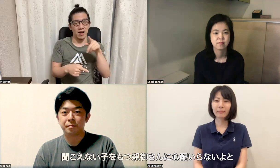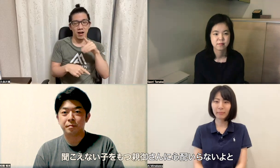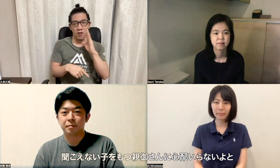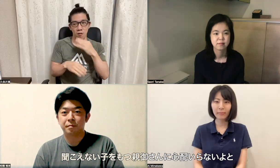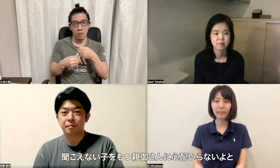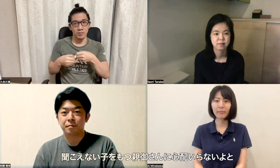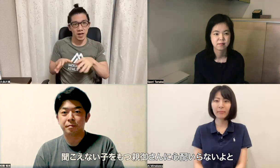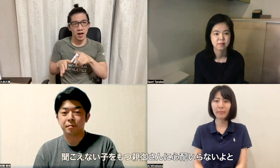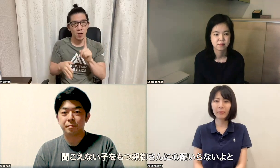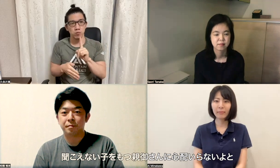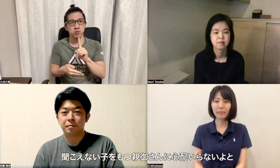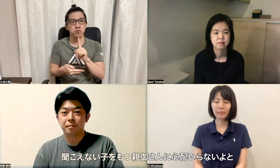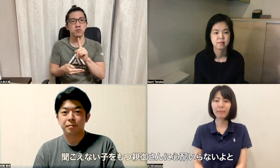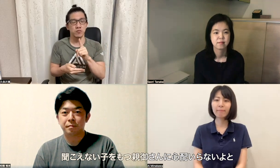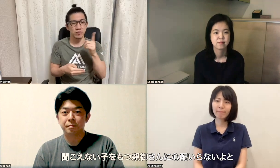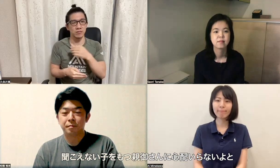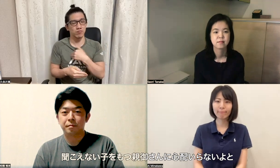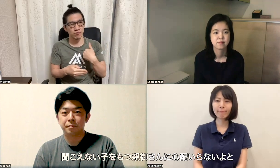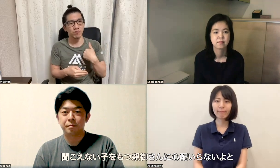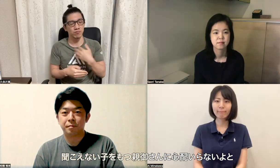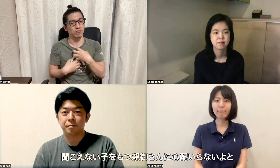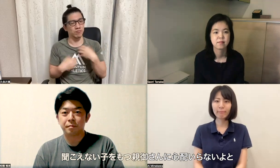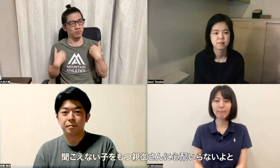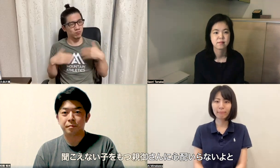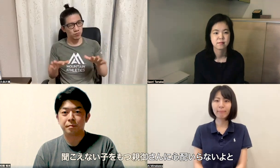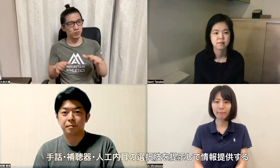We are telling parents of deaf children not to worry, and